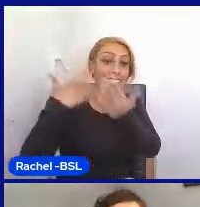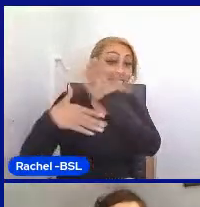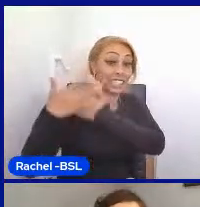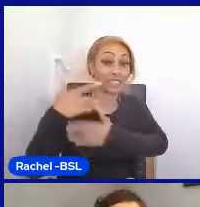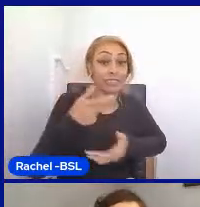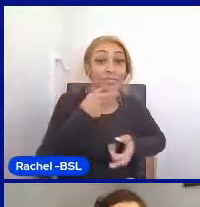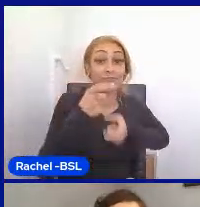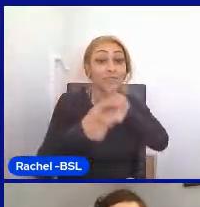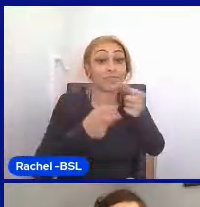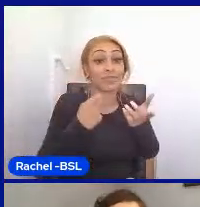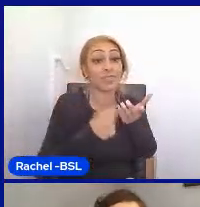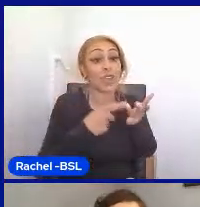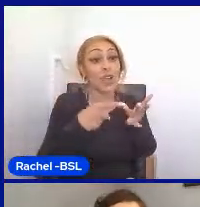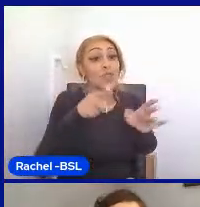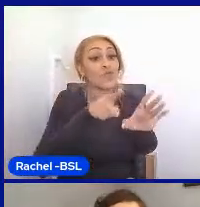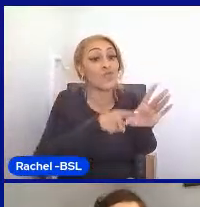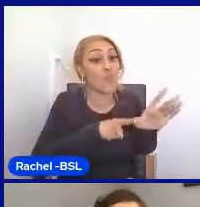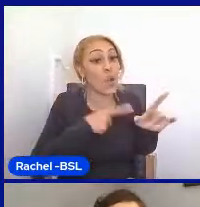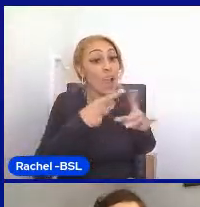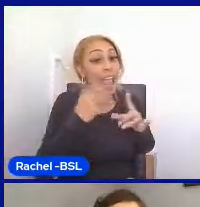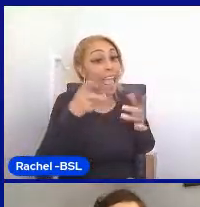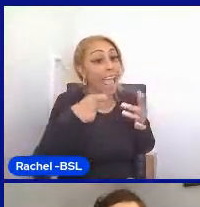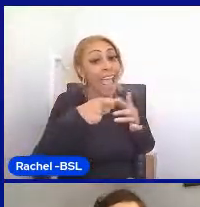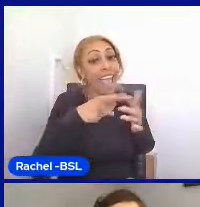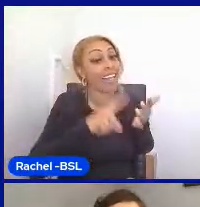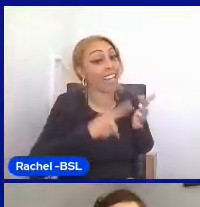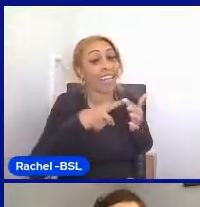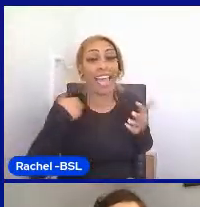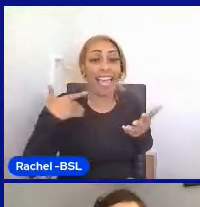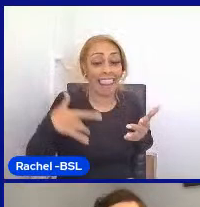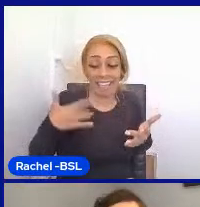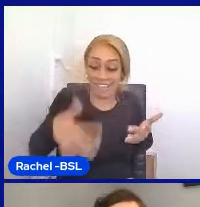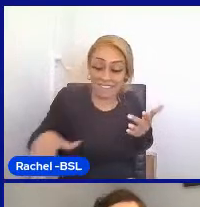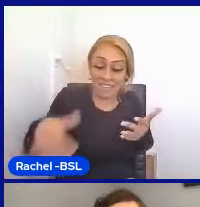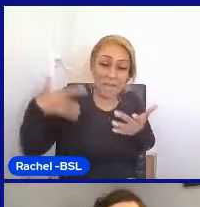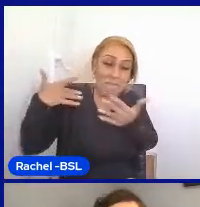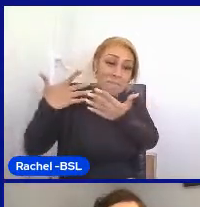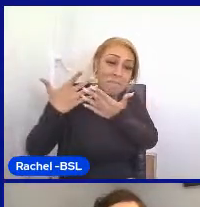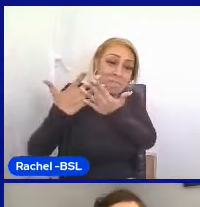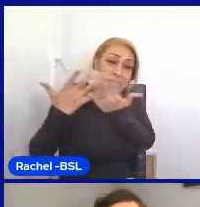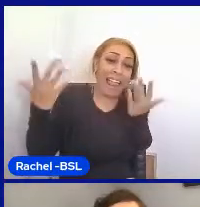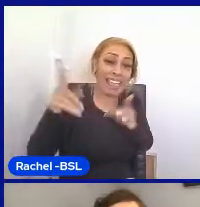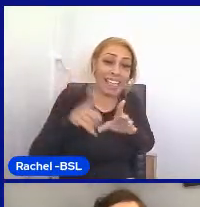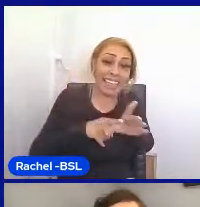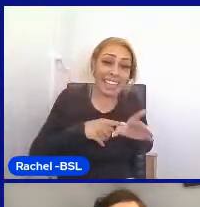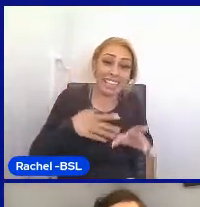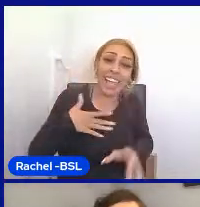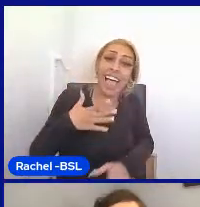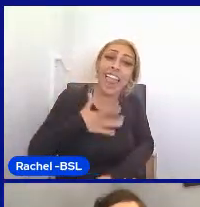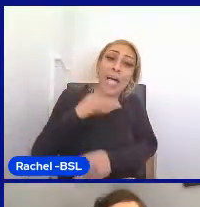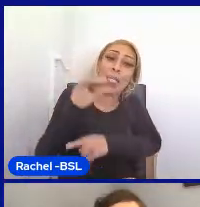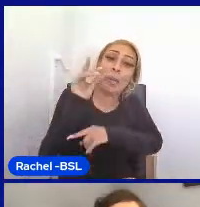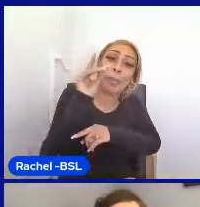is our shared history. You might know me as Roy, I have lived here for many years